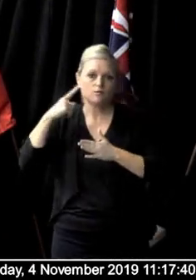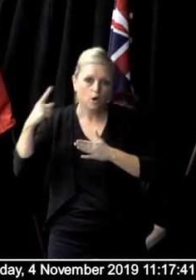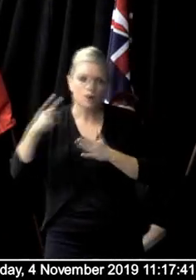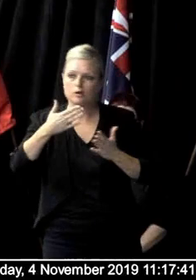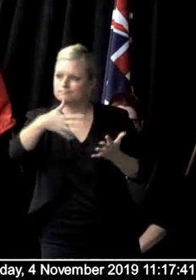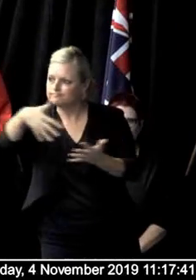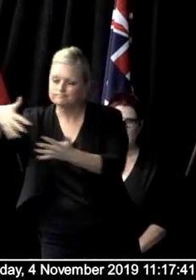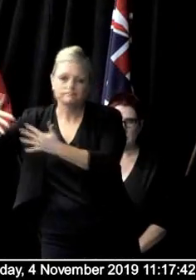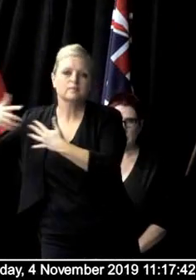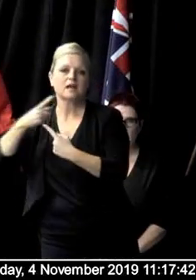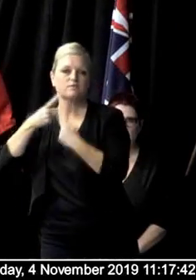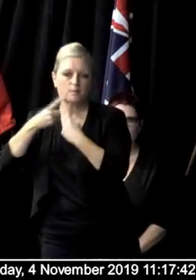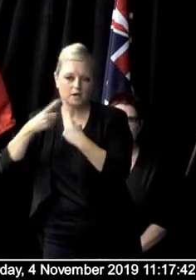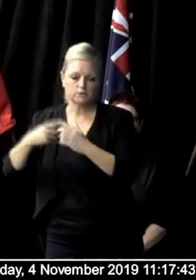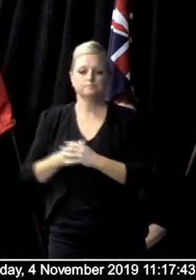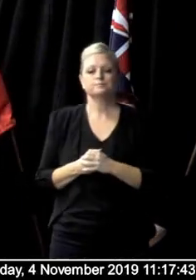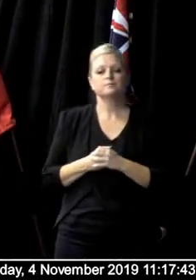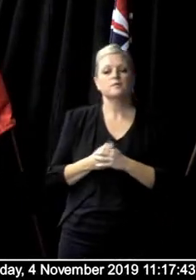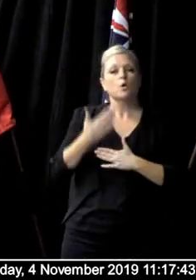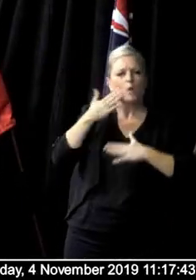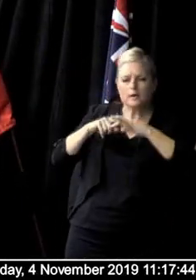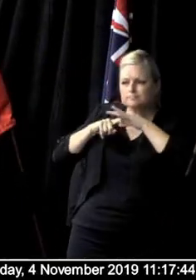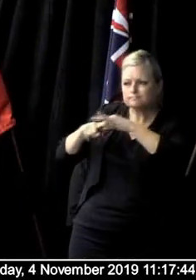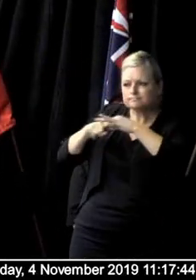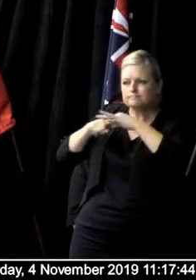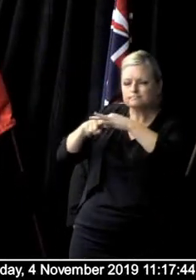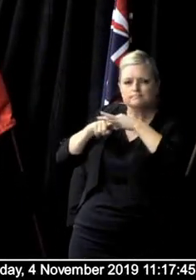Questioning of the panel will elicit an understanding of the recurrent themes